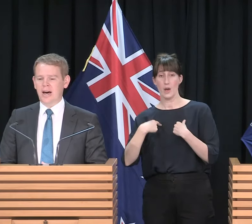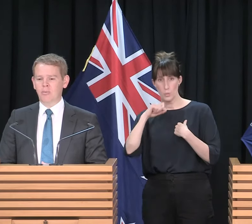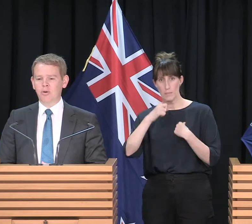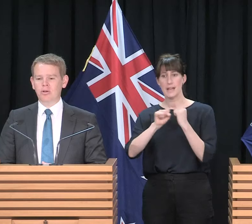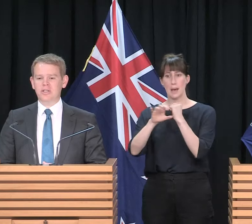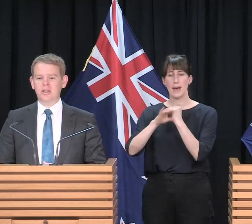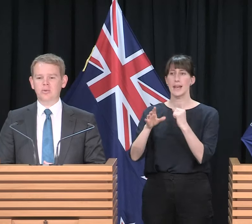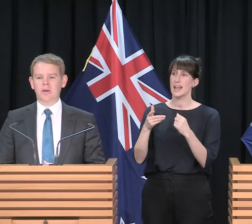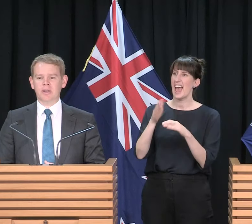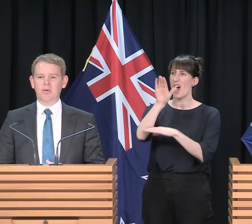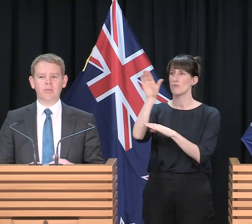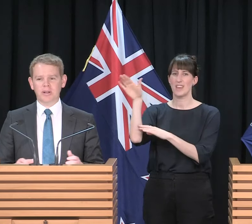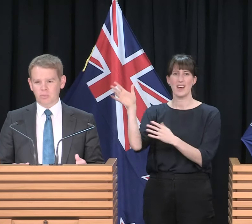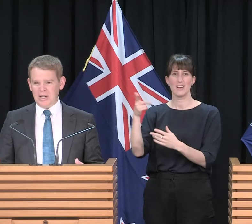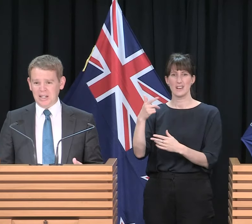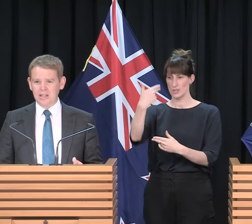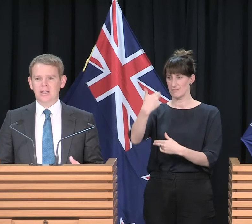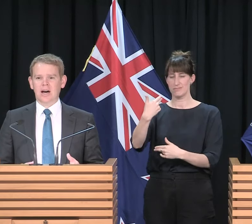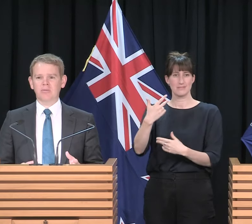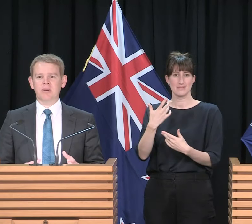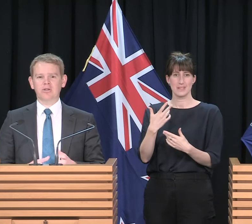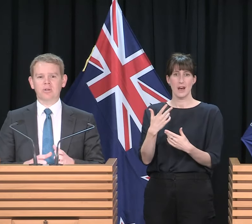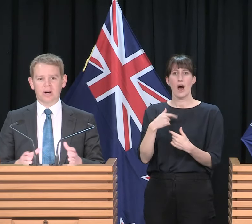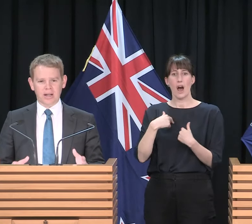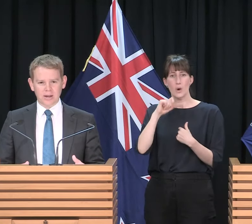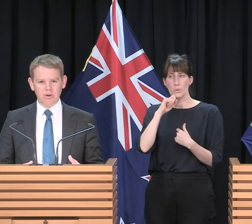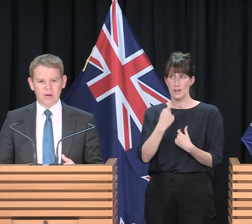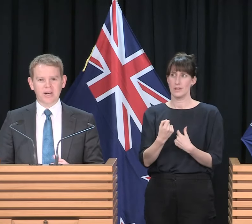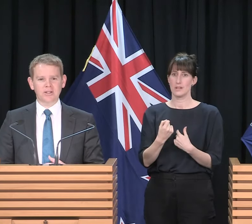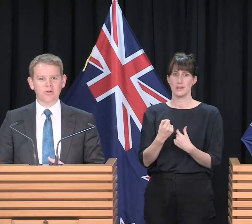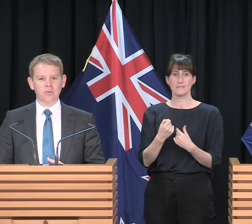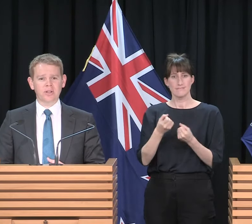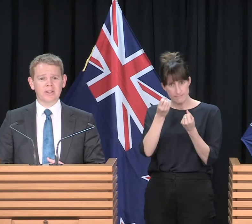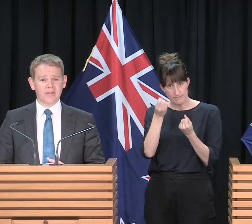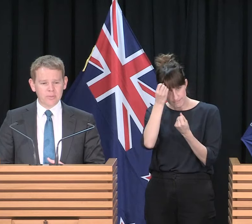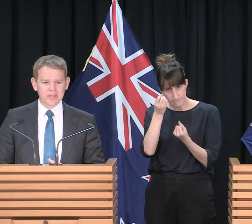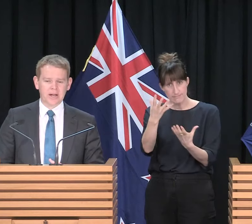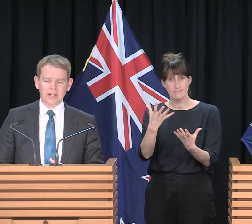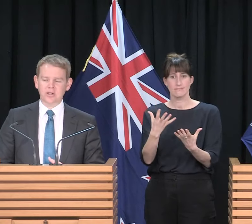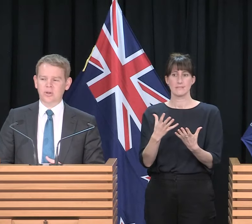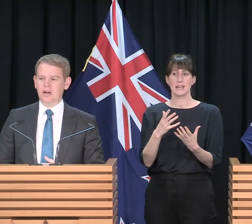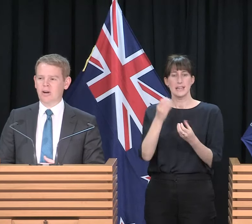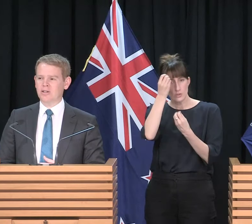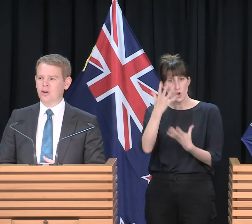over again and wash them in between uses. So our advice is